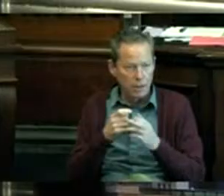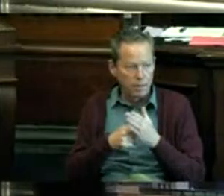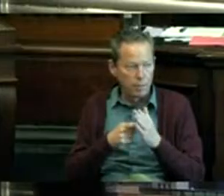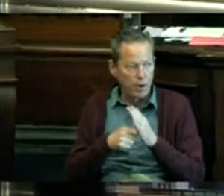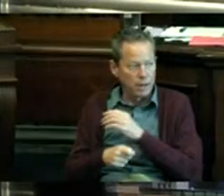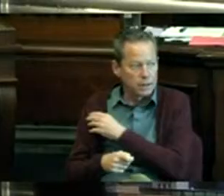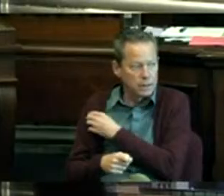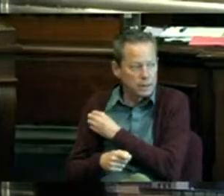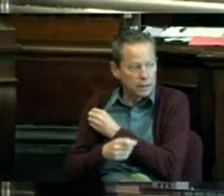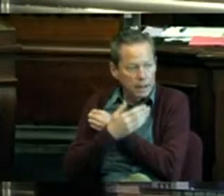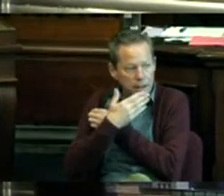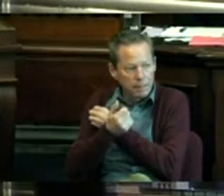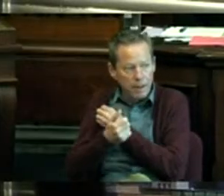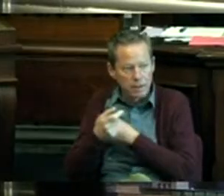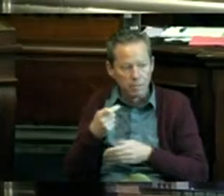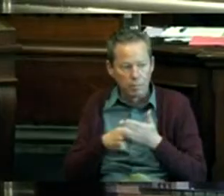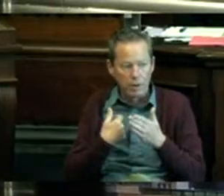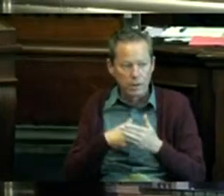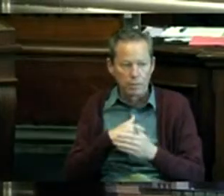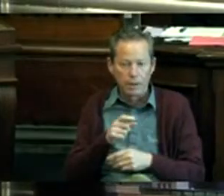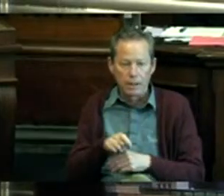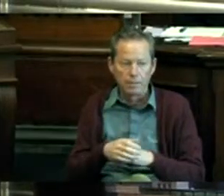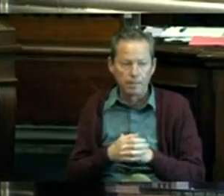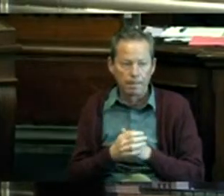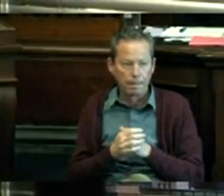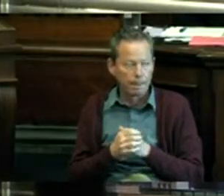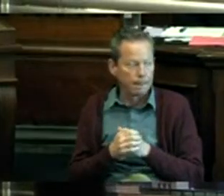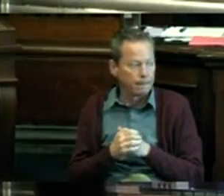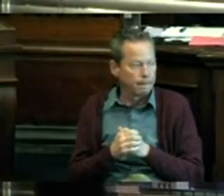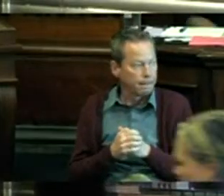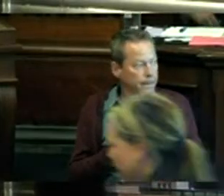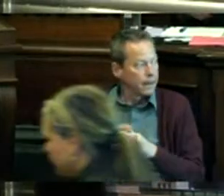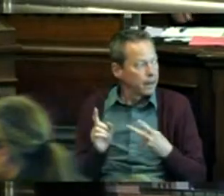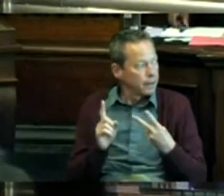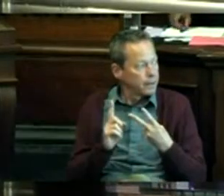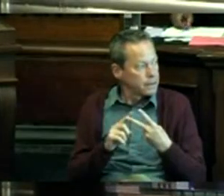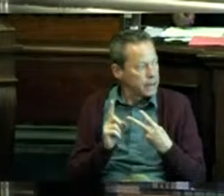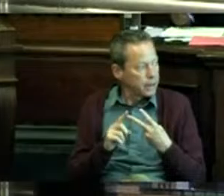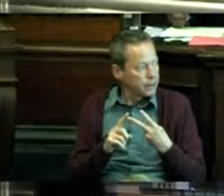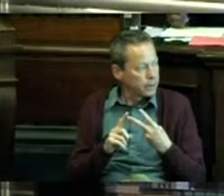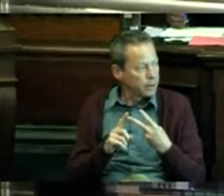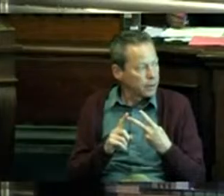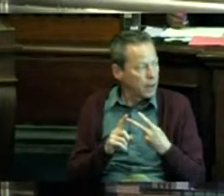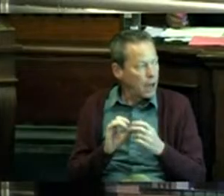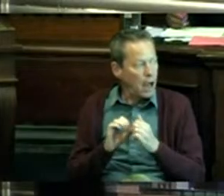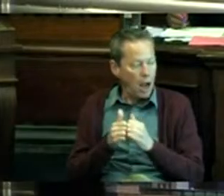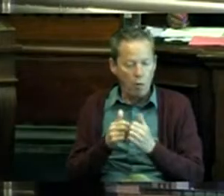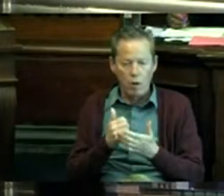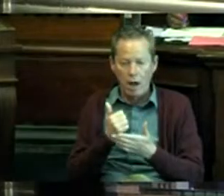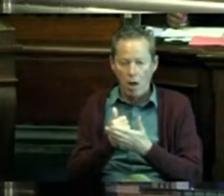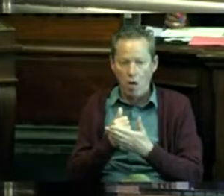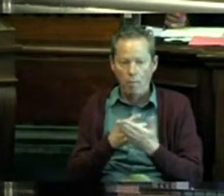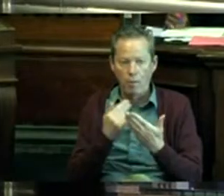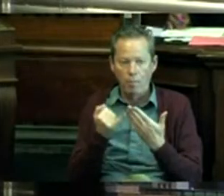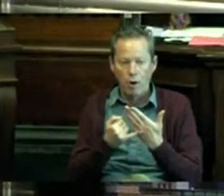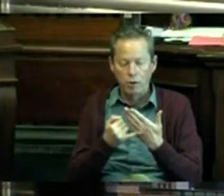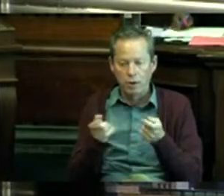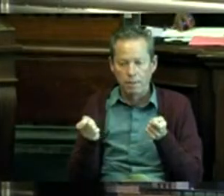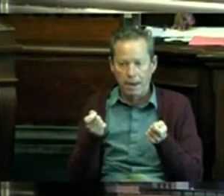opportunity to find areas where we can negotiate the price and